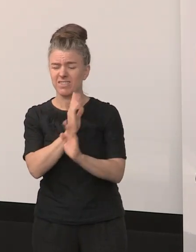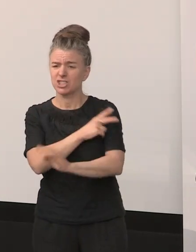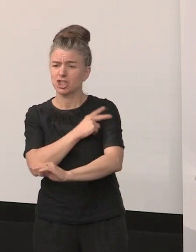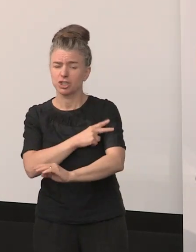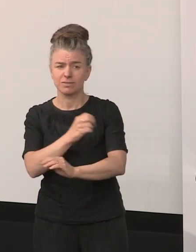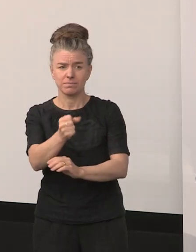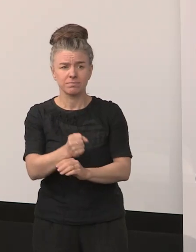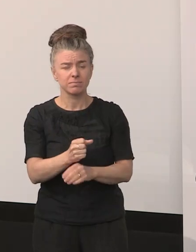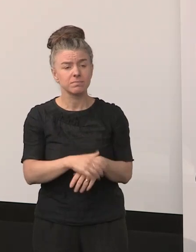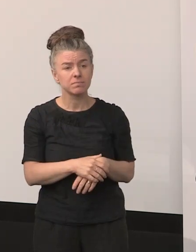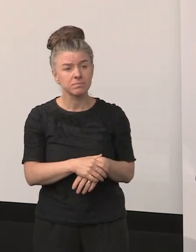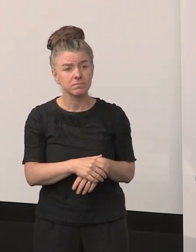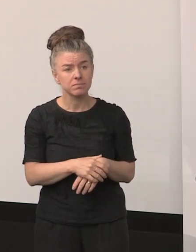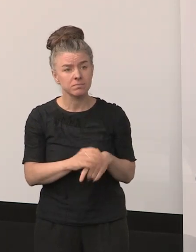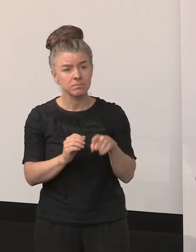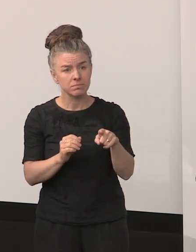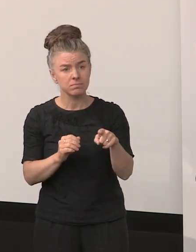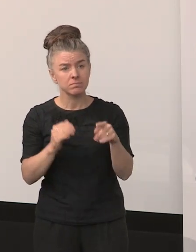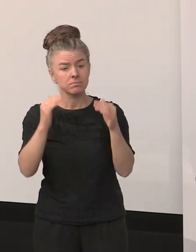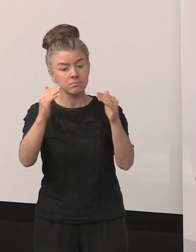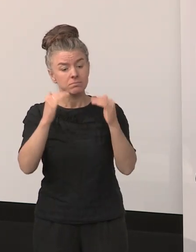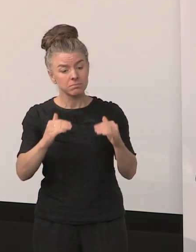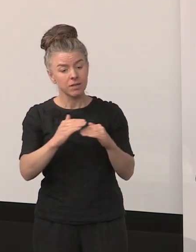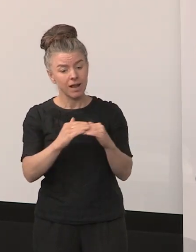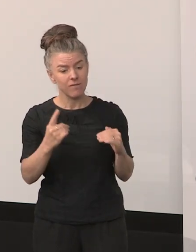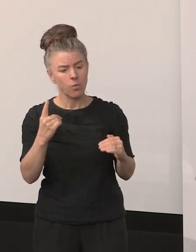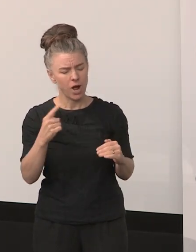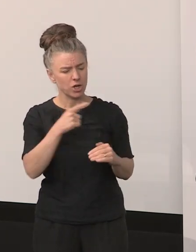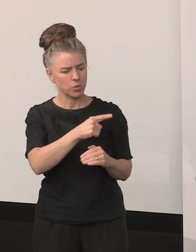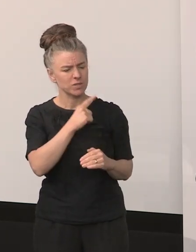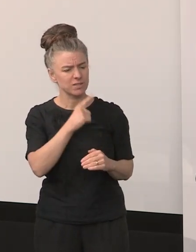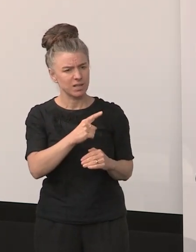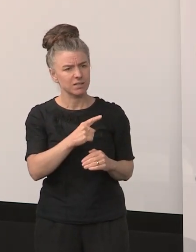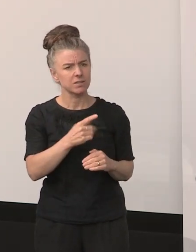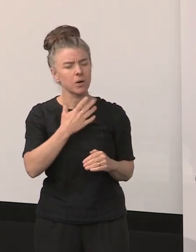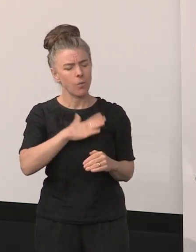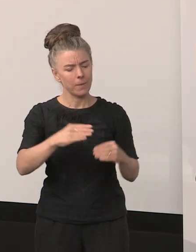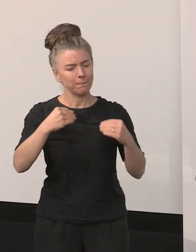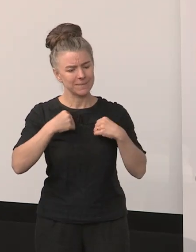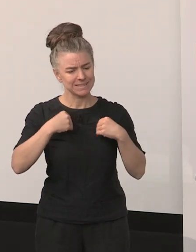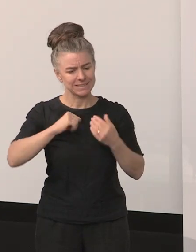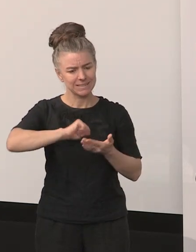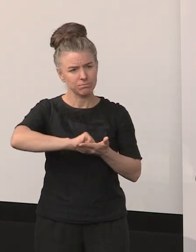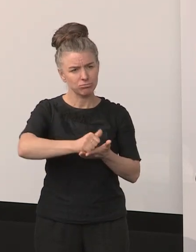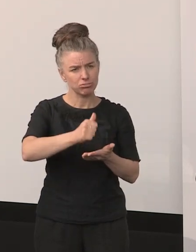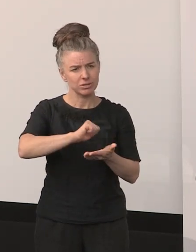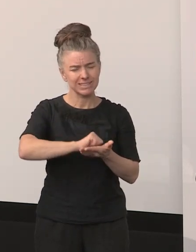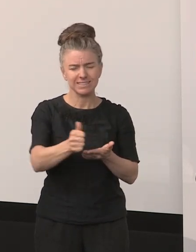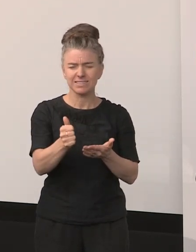Government, but also in military and police and so on, but also some private sector